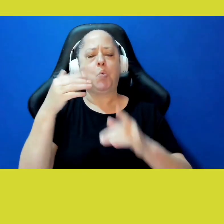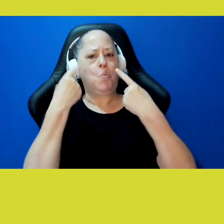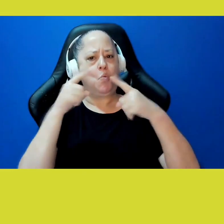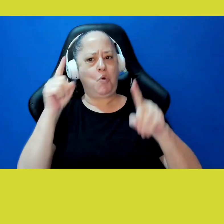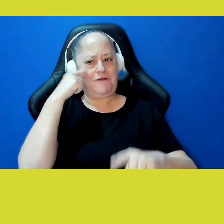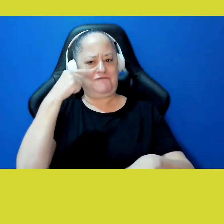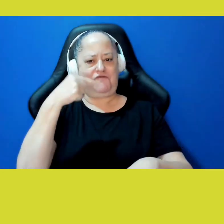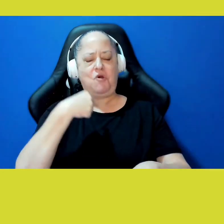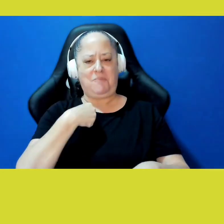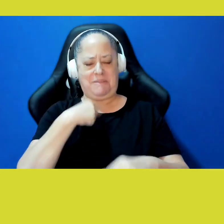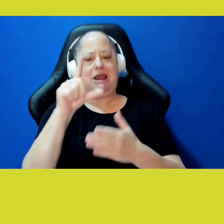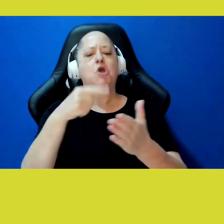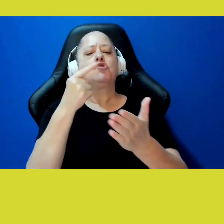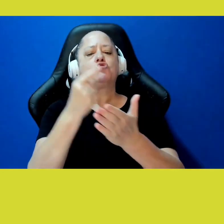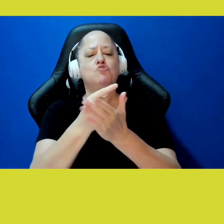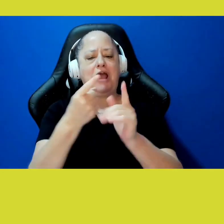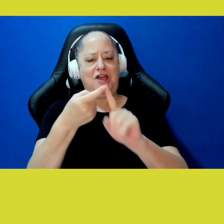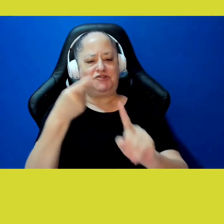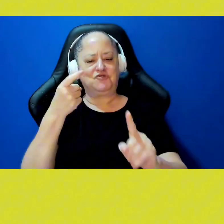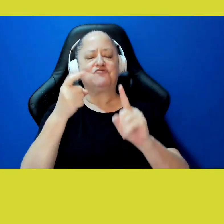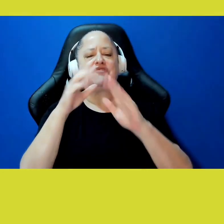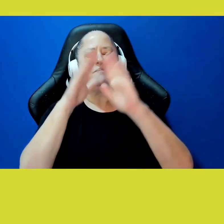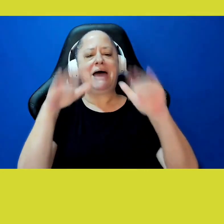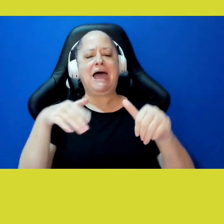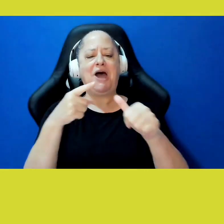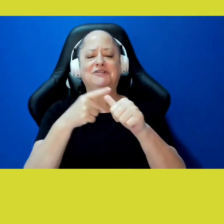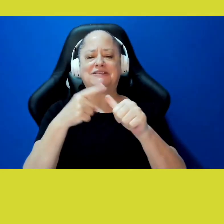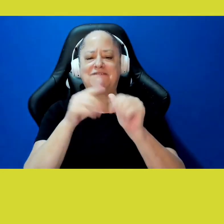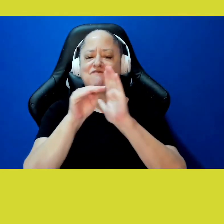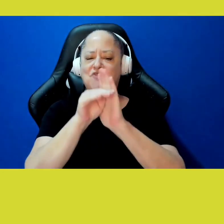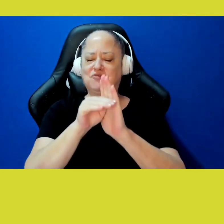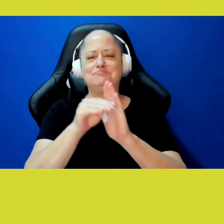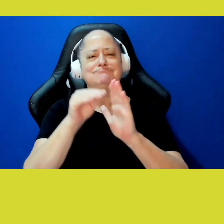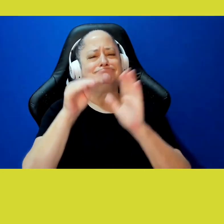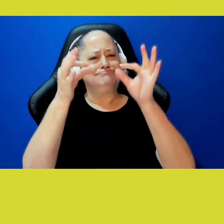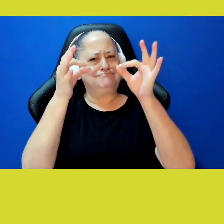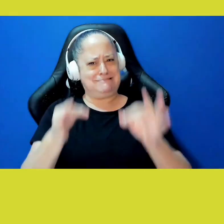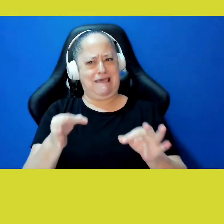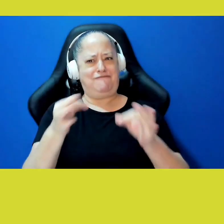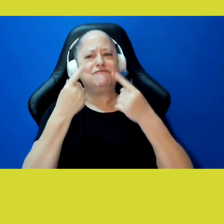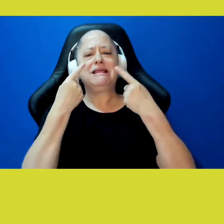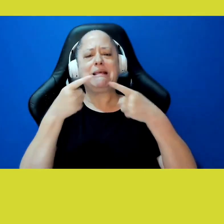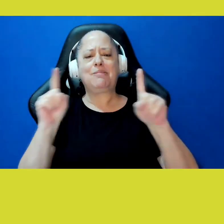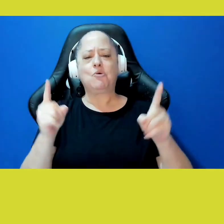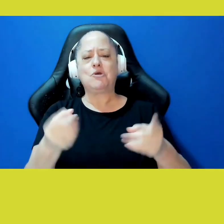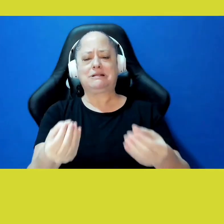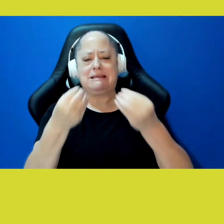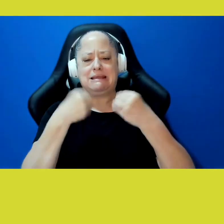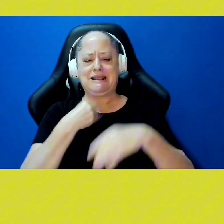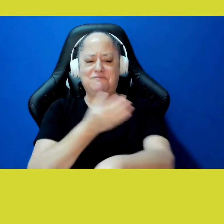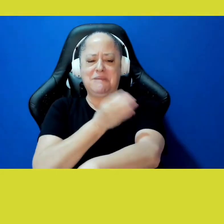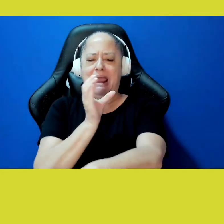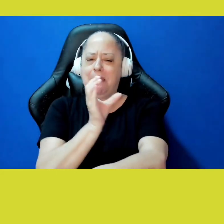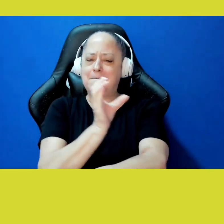model. So it absolutely does work and it's given us more empowerment individually to make decisions